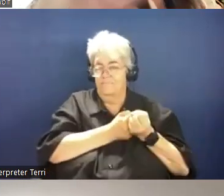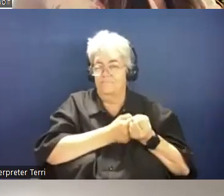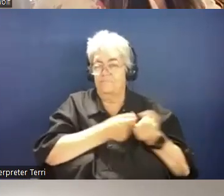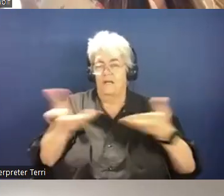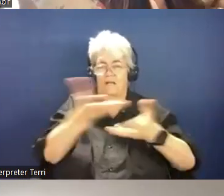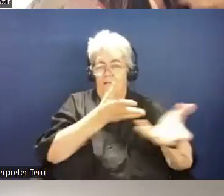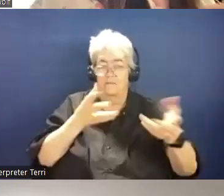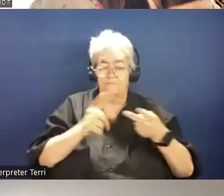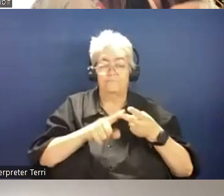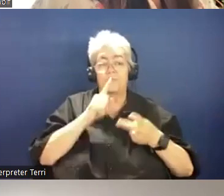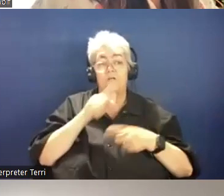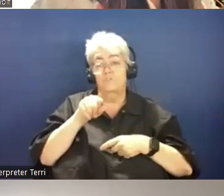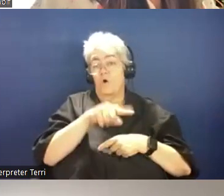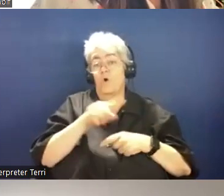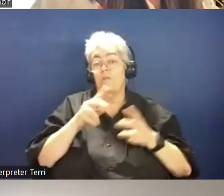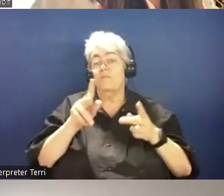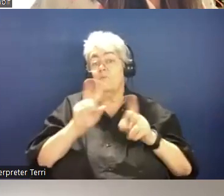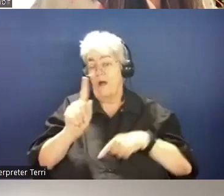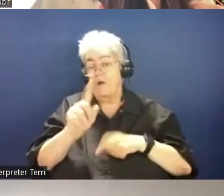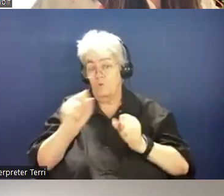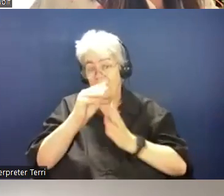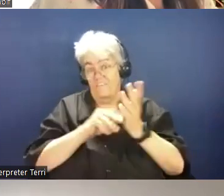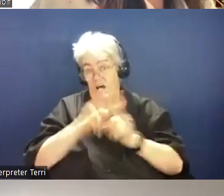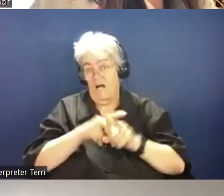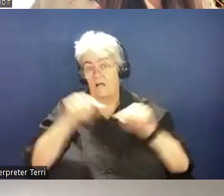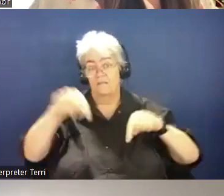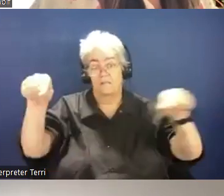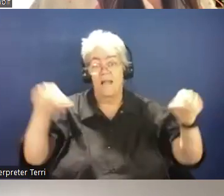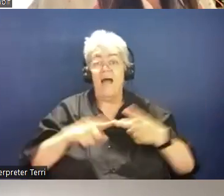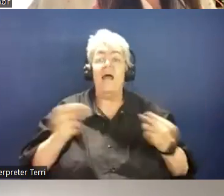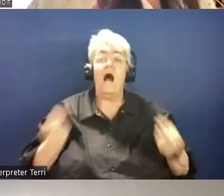besides the venue, was the amount of folks that can now report. It opened up a number